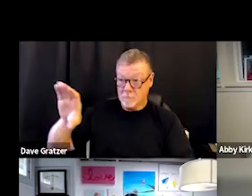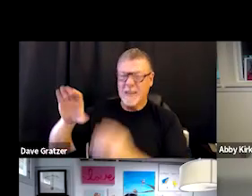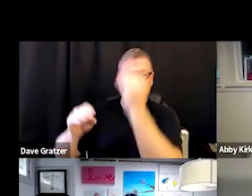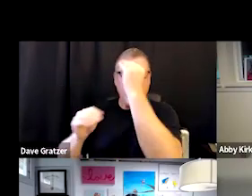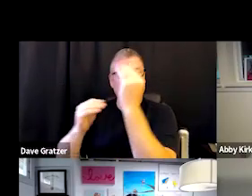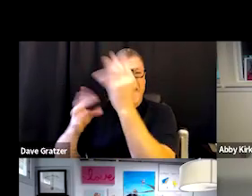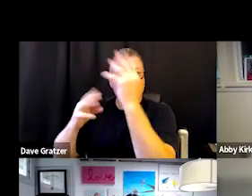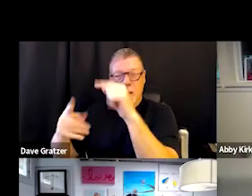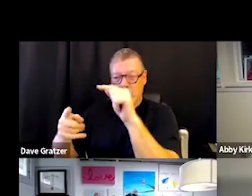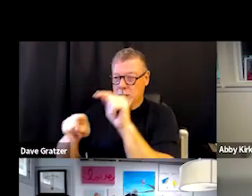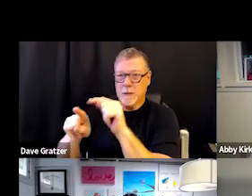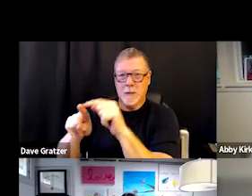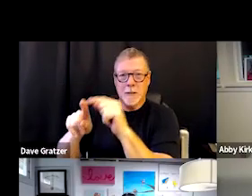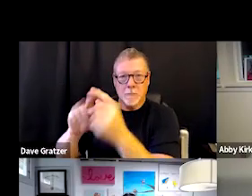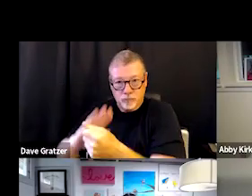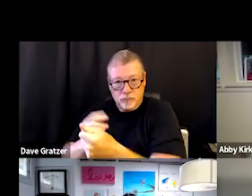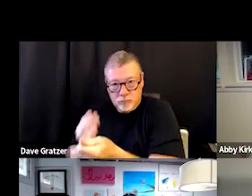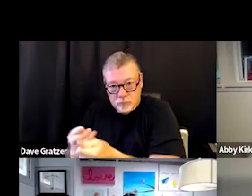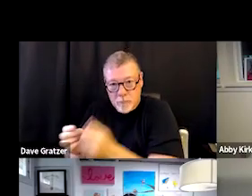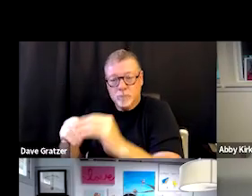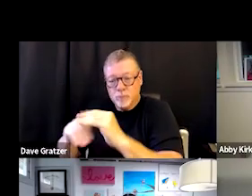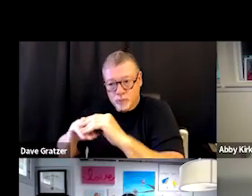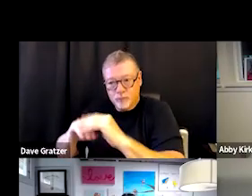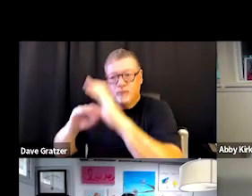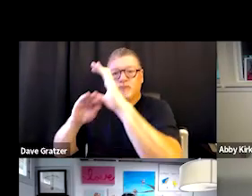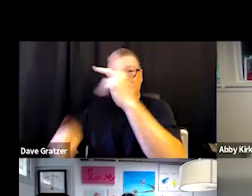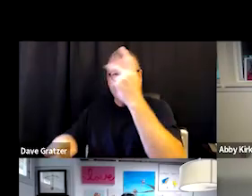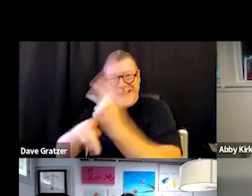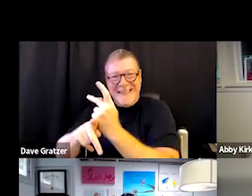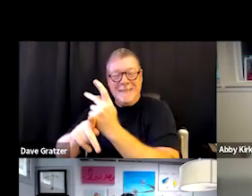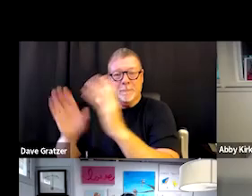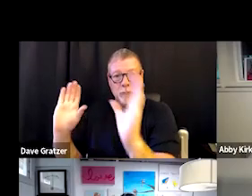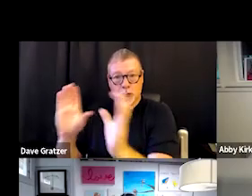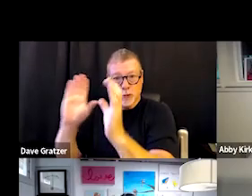to maintain certification, then it's very likely